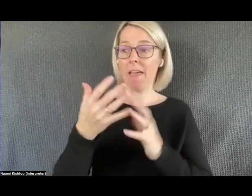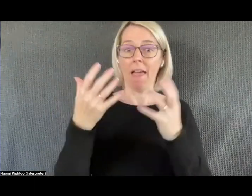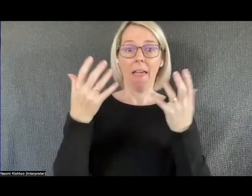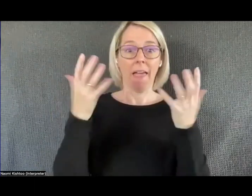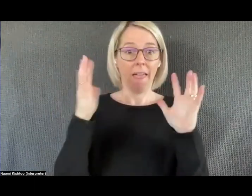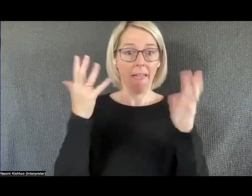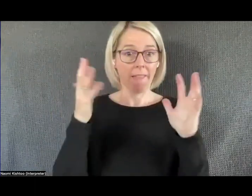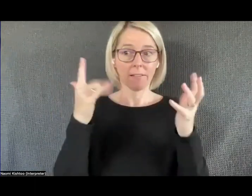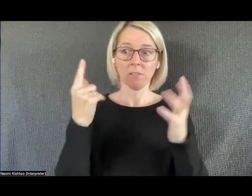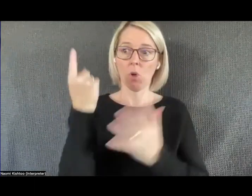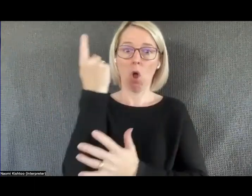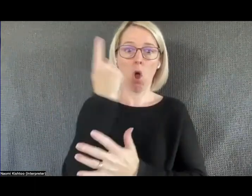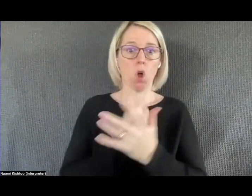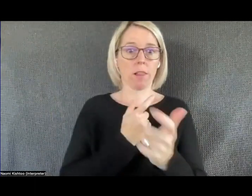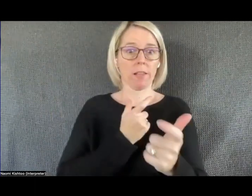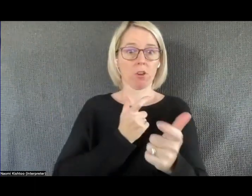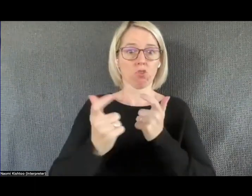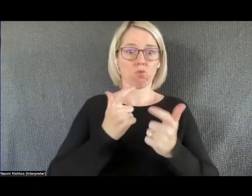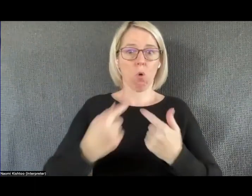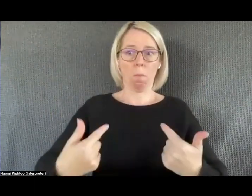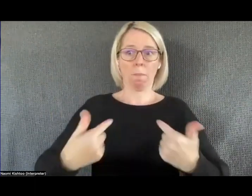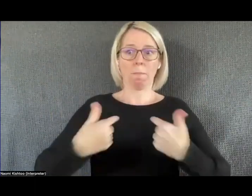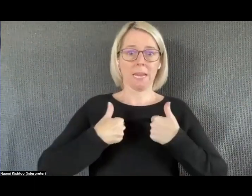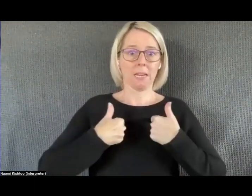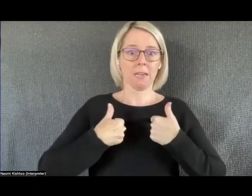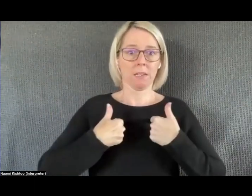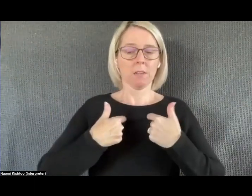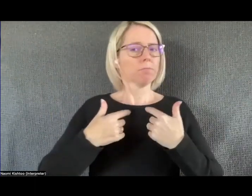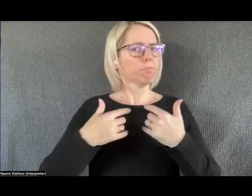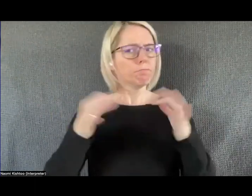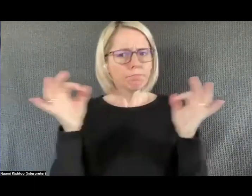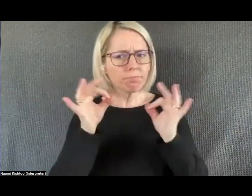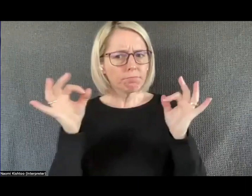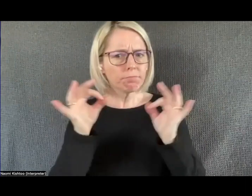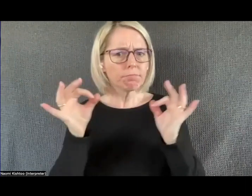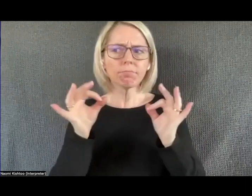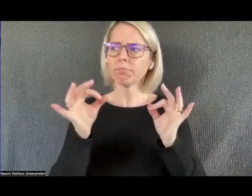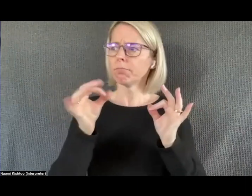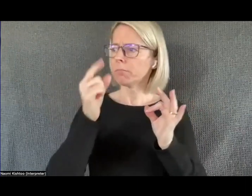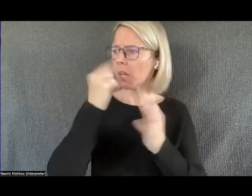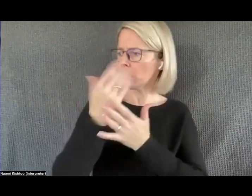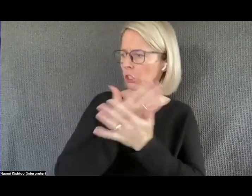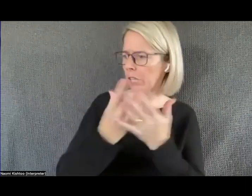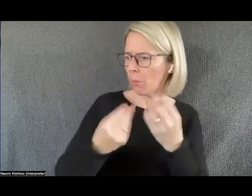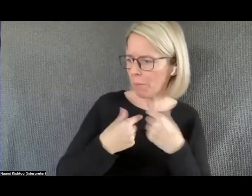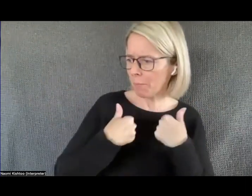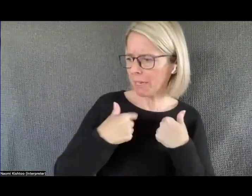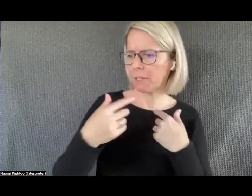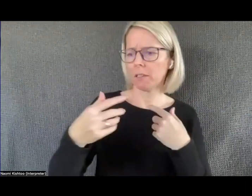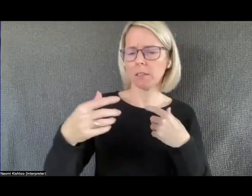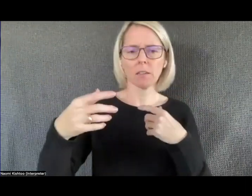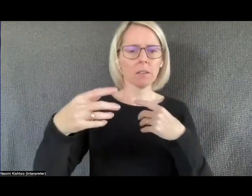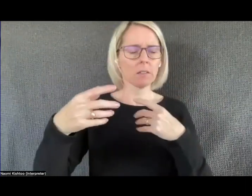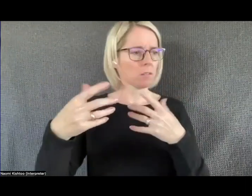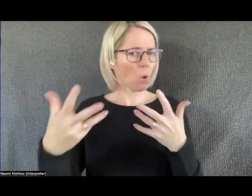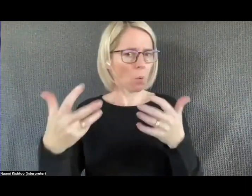things to you; hands are a way of sharing an experience and being together as well. I might